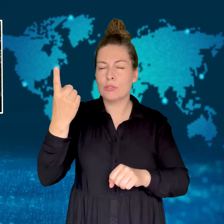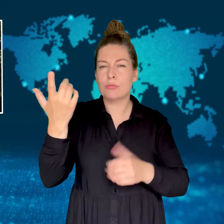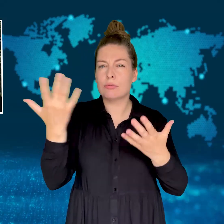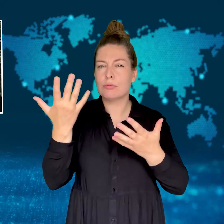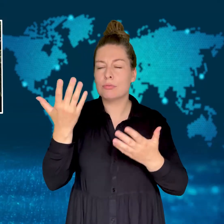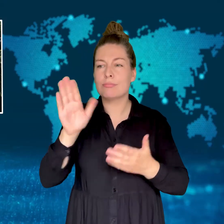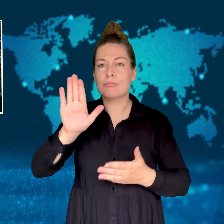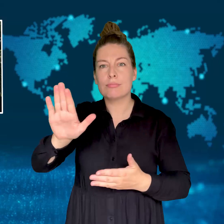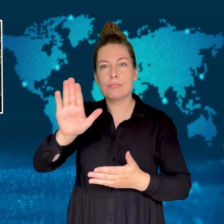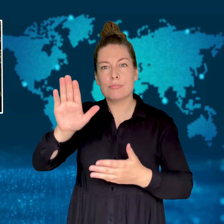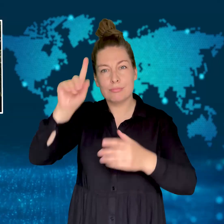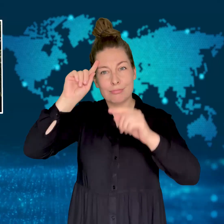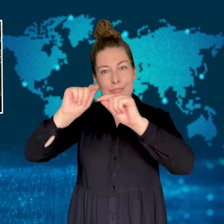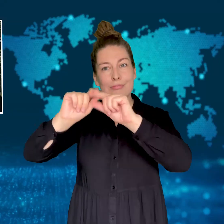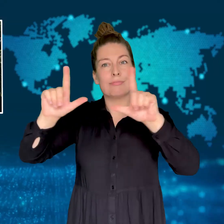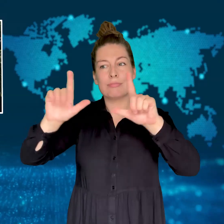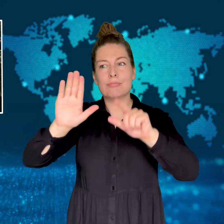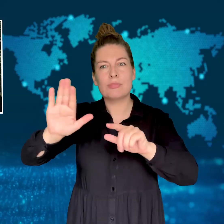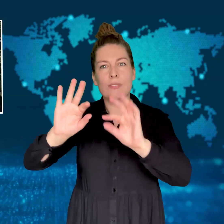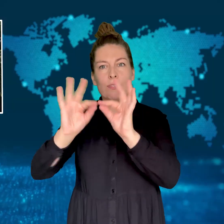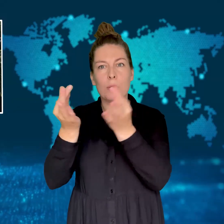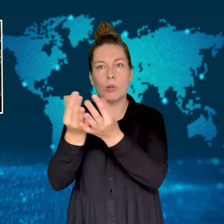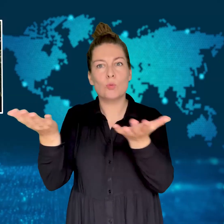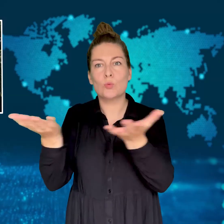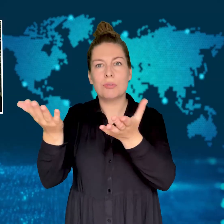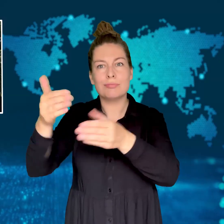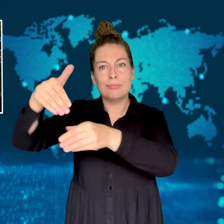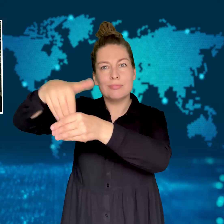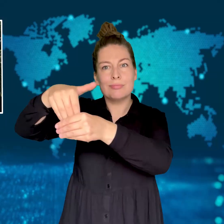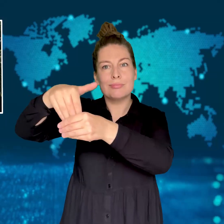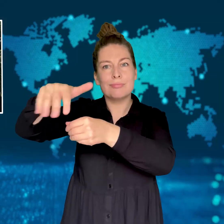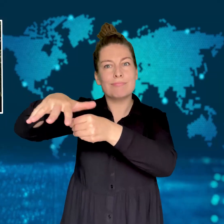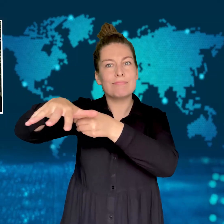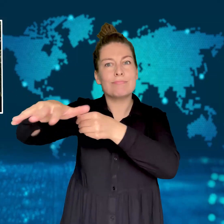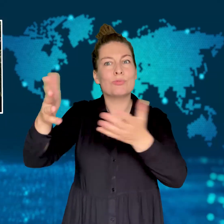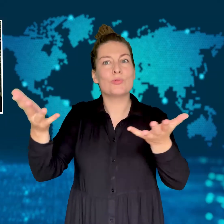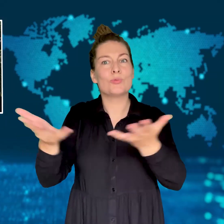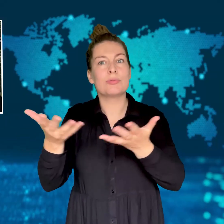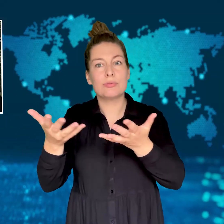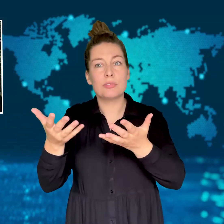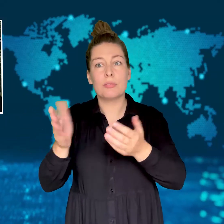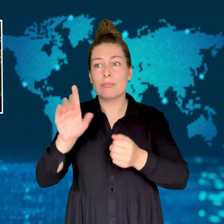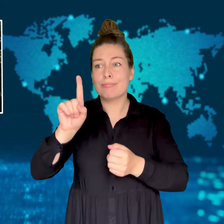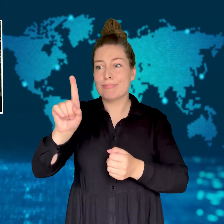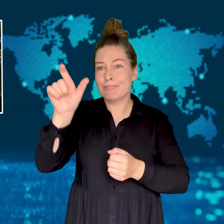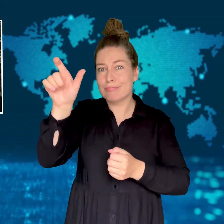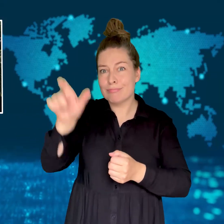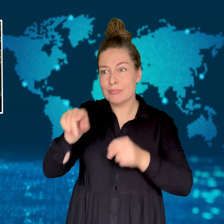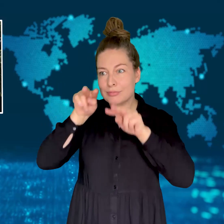do with the student's merit.